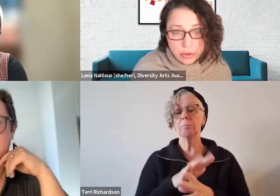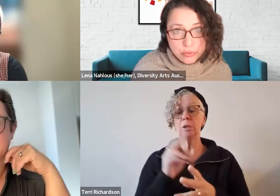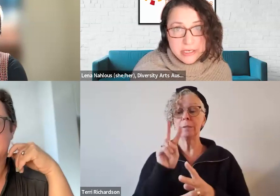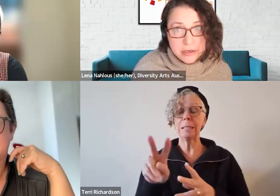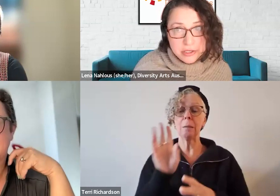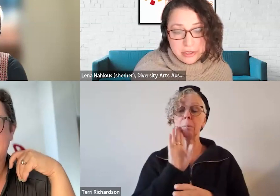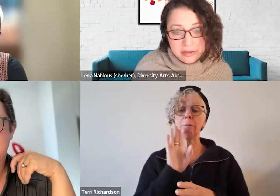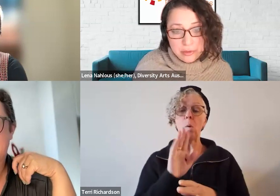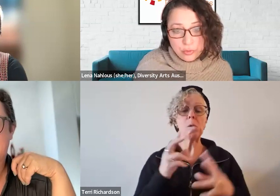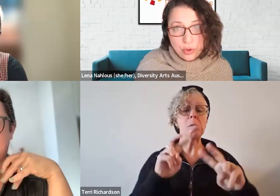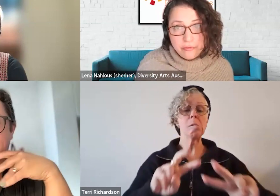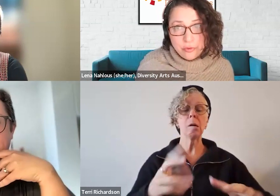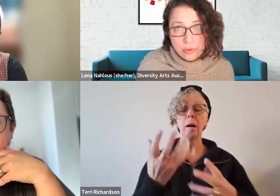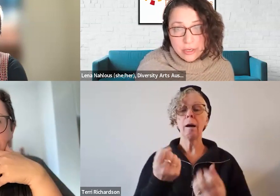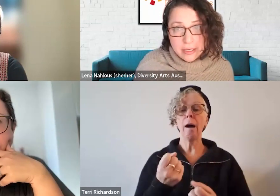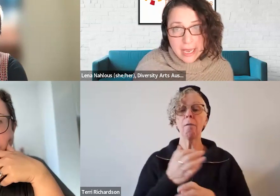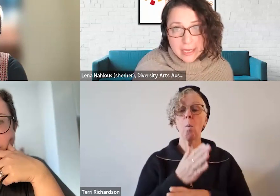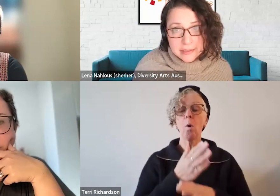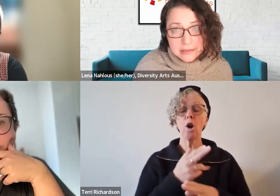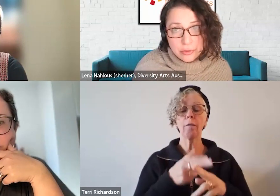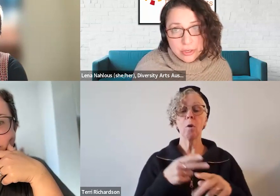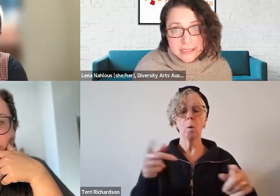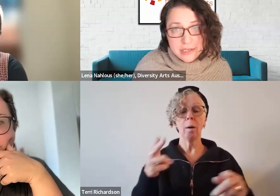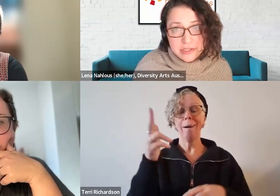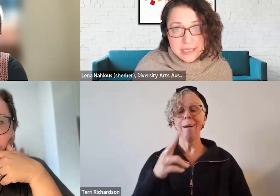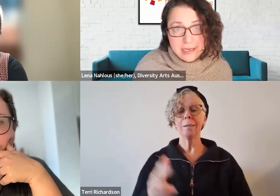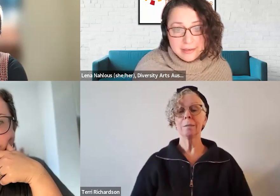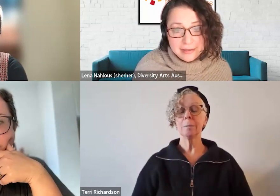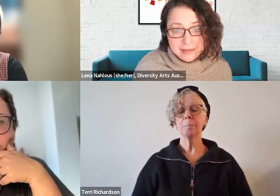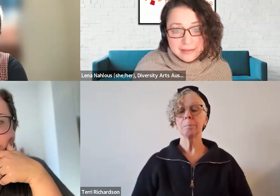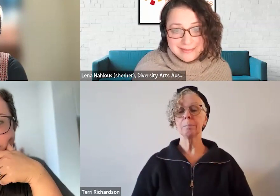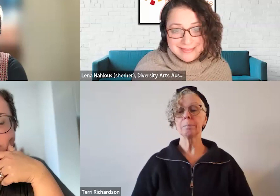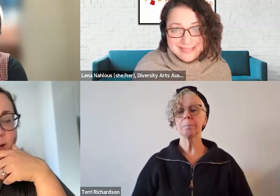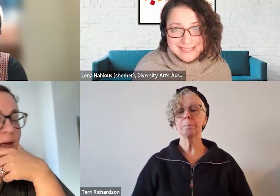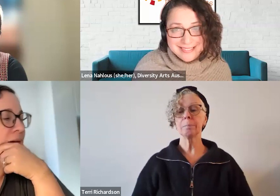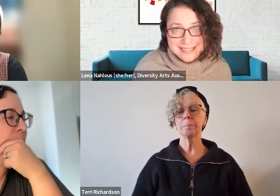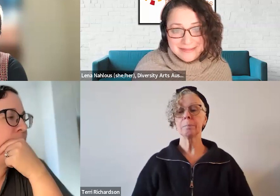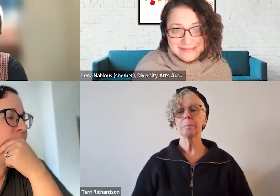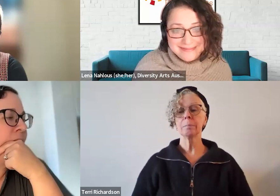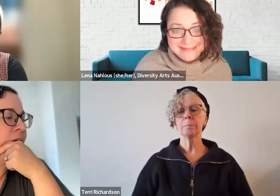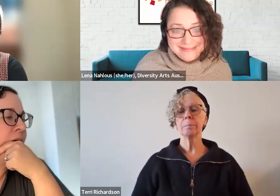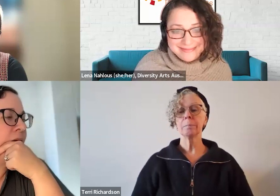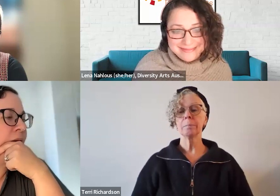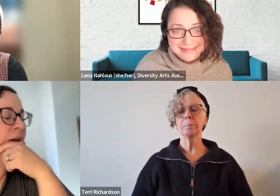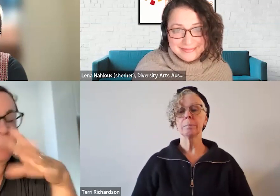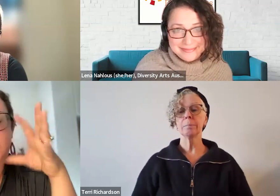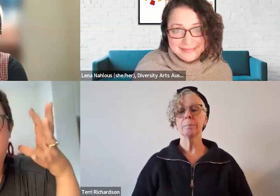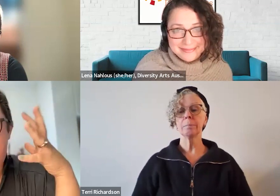research that you think would work for arts organisations here? Yeah.